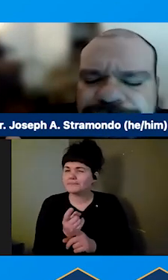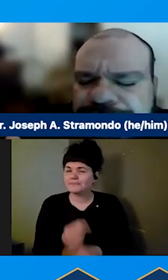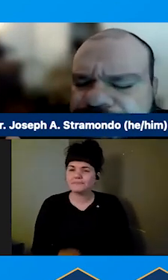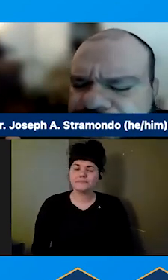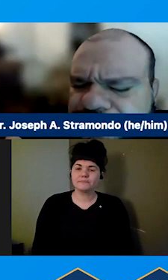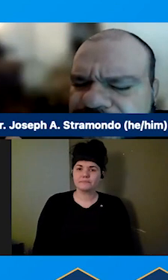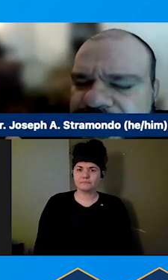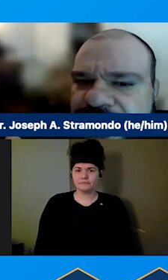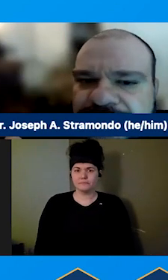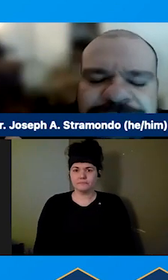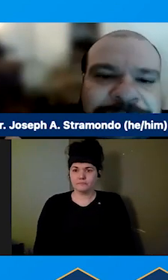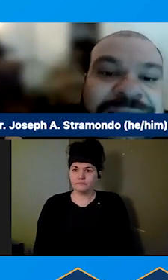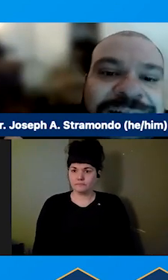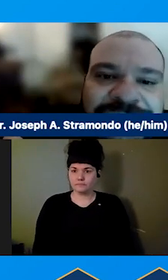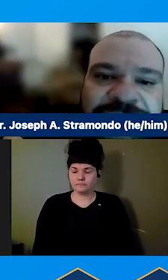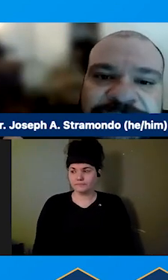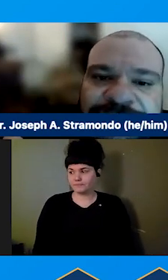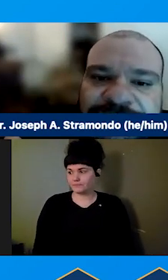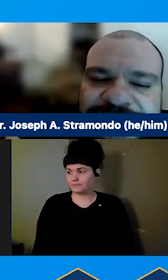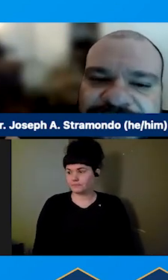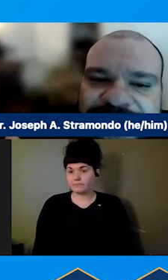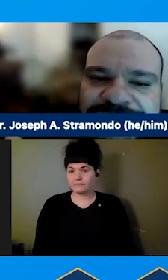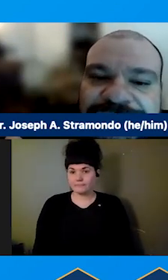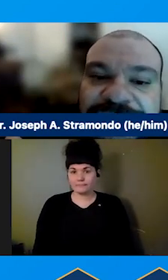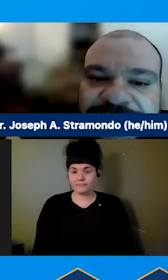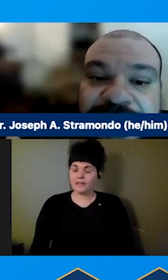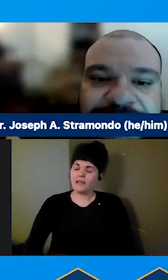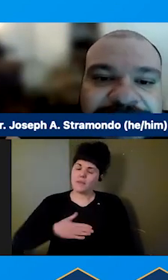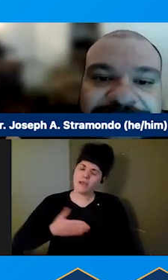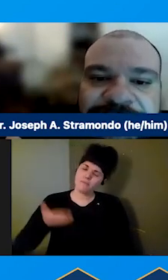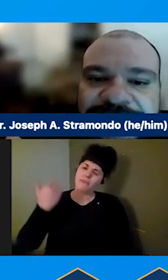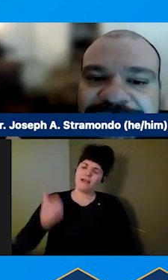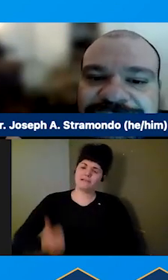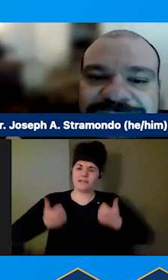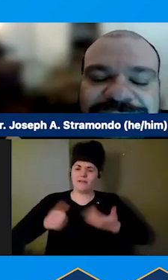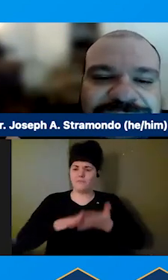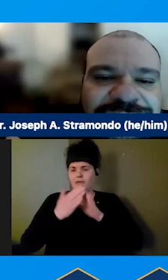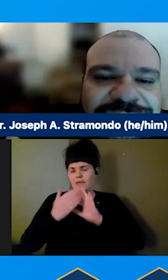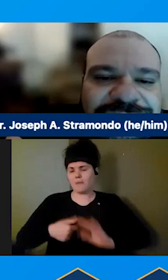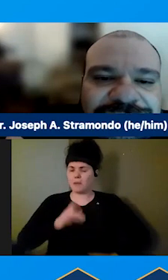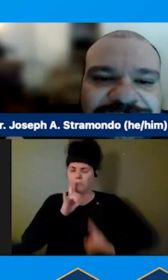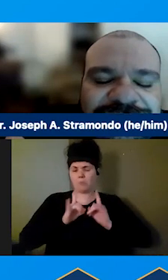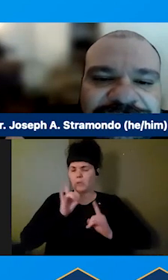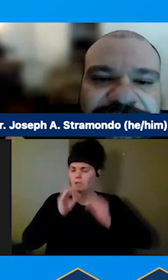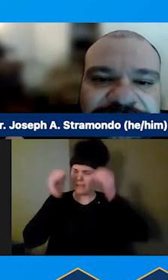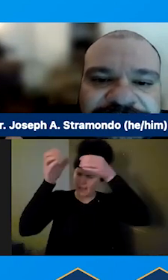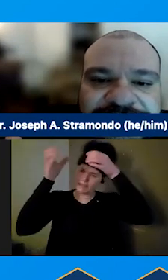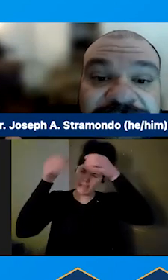Right. So in my past life before I was an stuffy academic